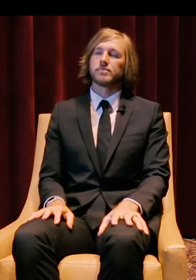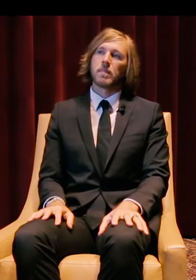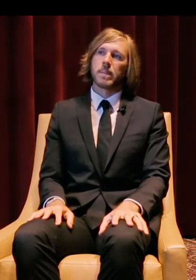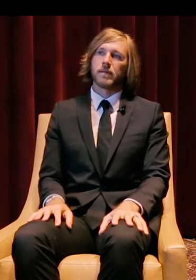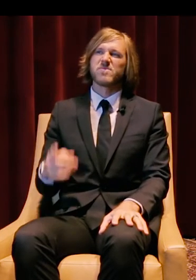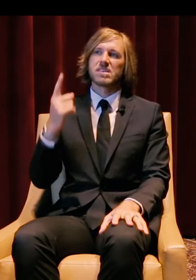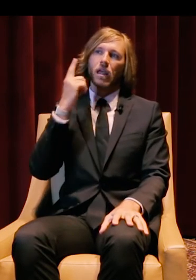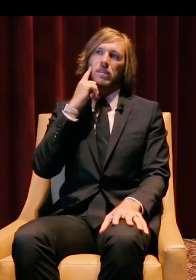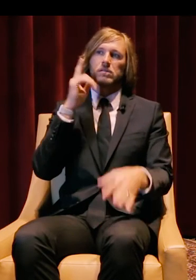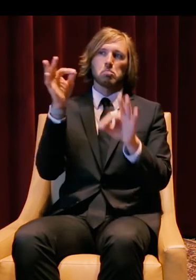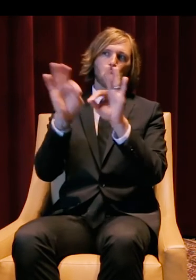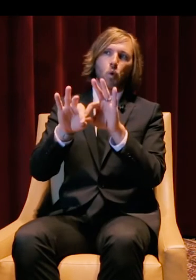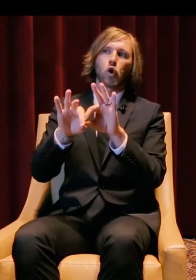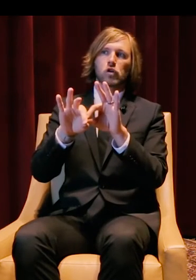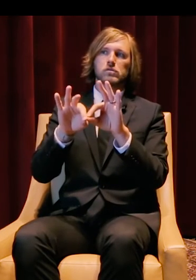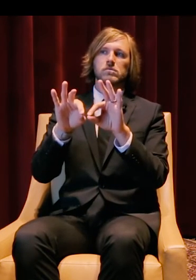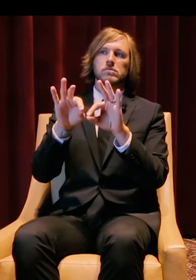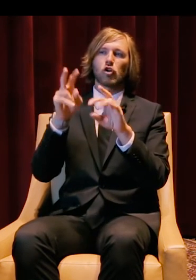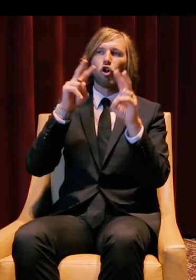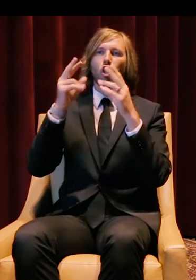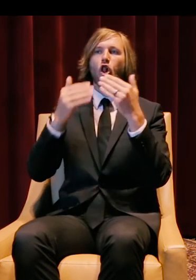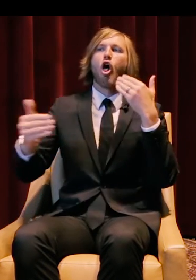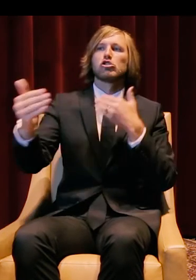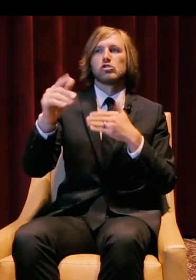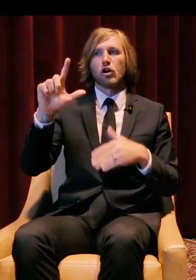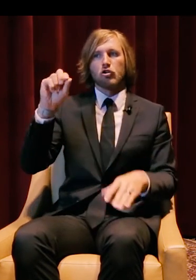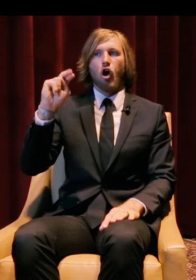I think it's really important to look at the long term.